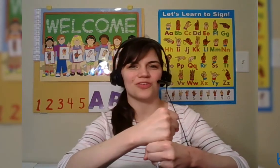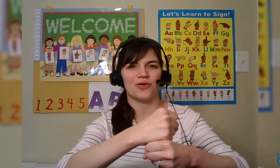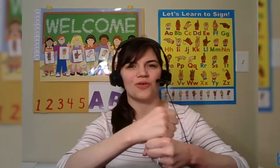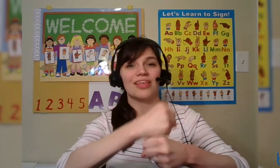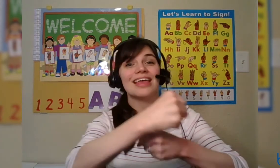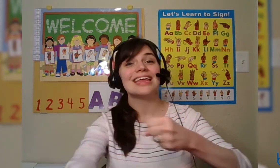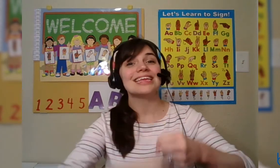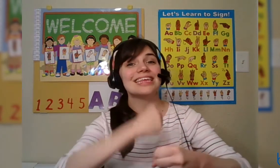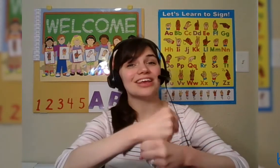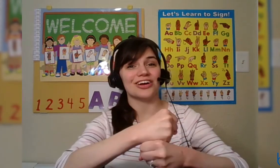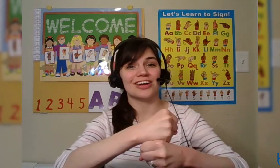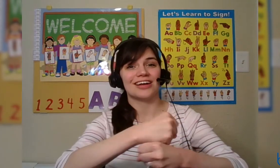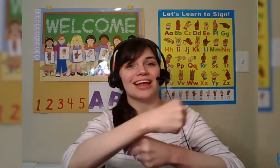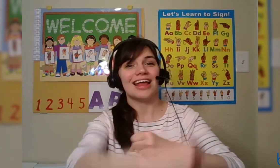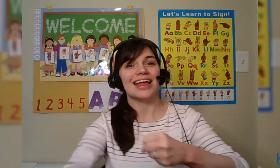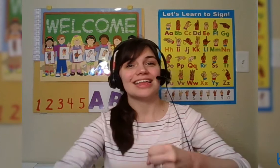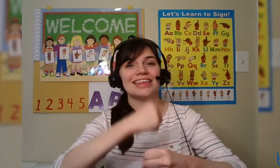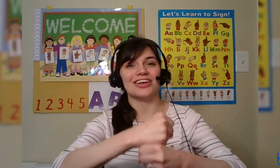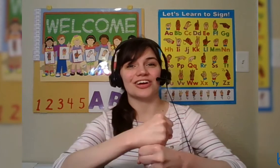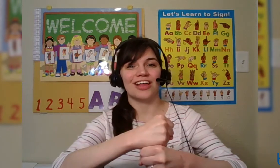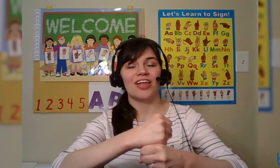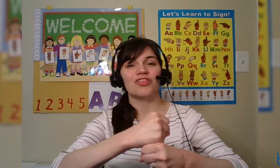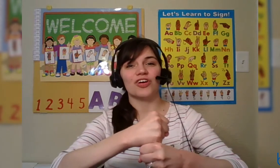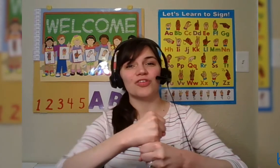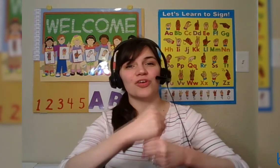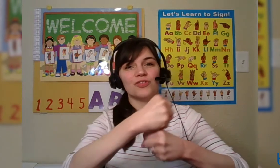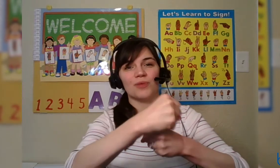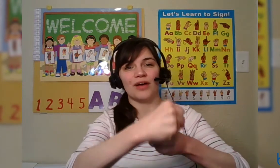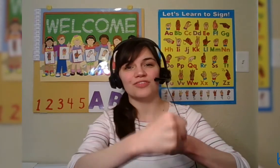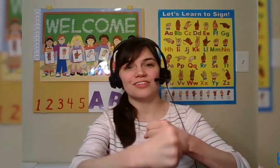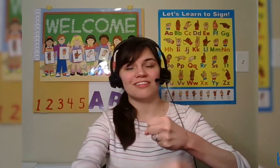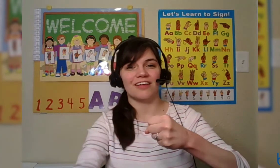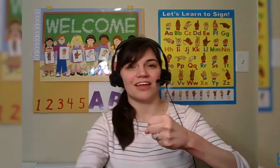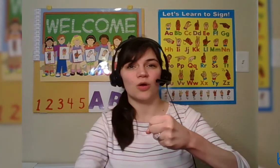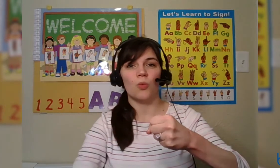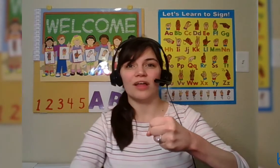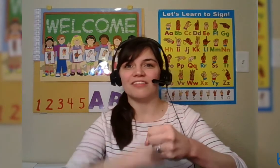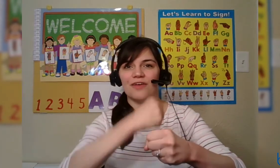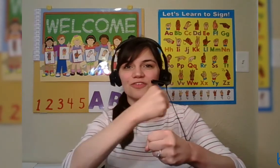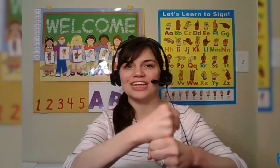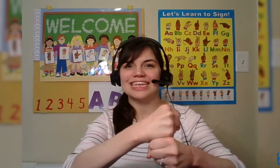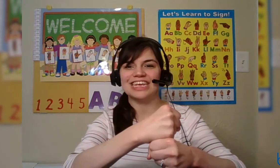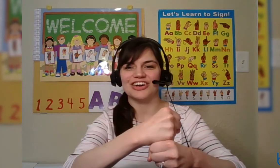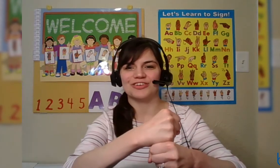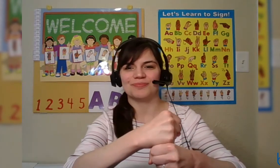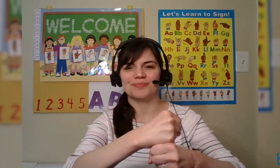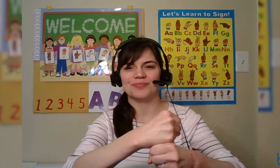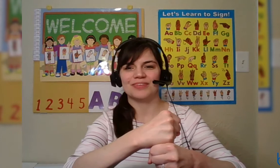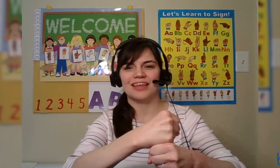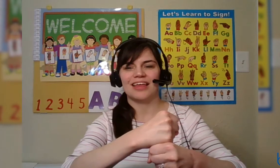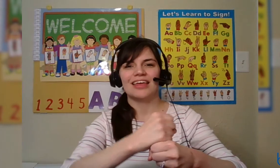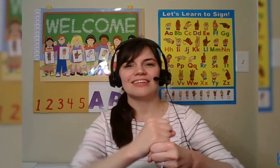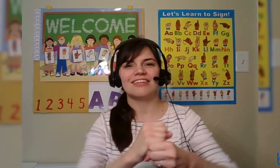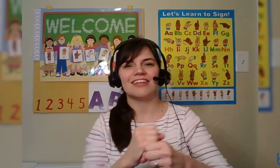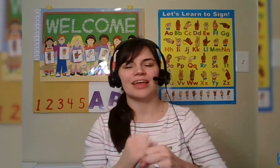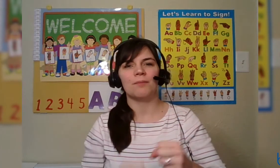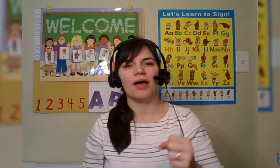circle: year. Year. The earth goes around the sun once every year. To sign month,